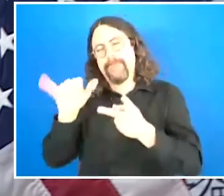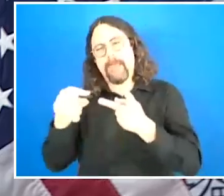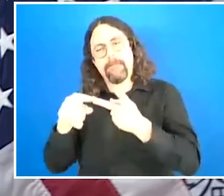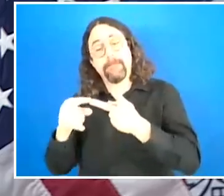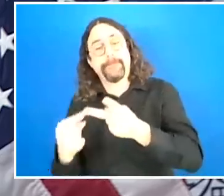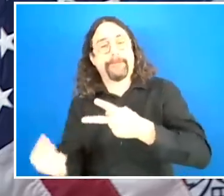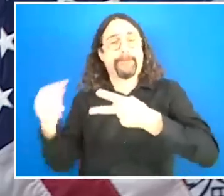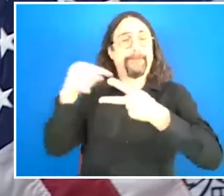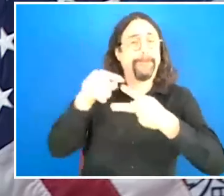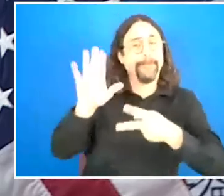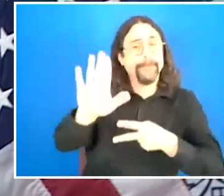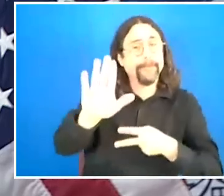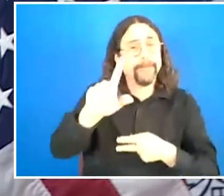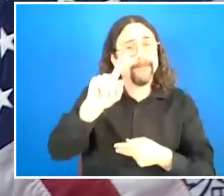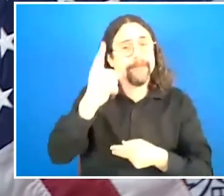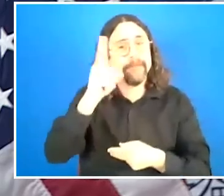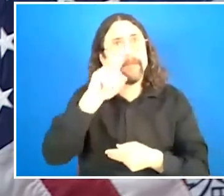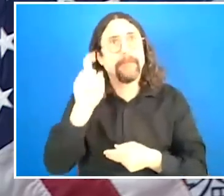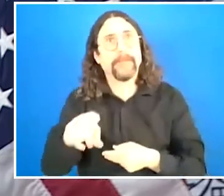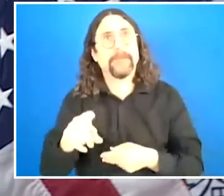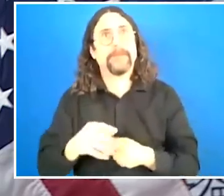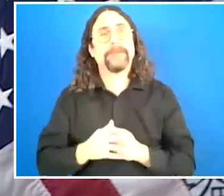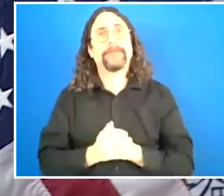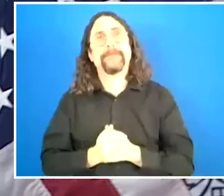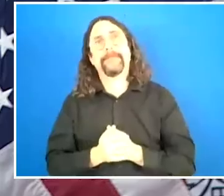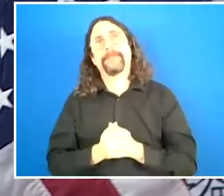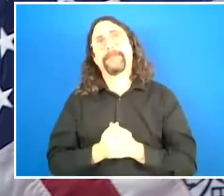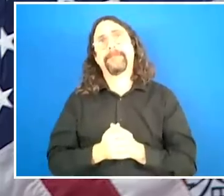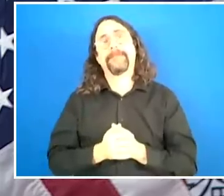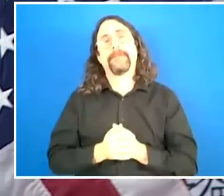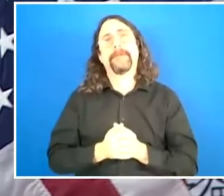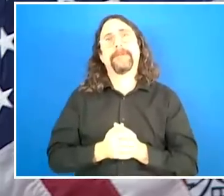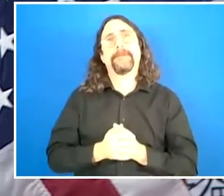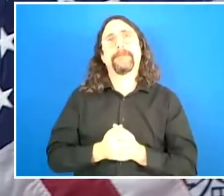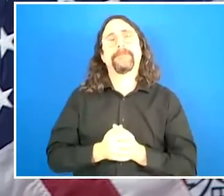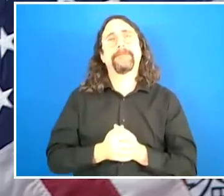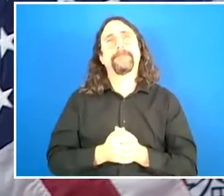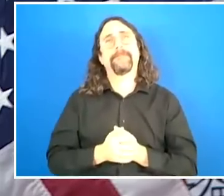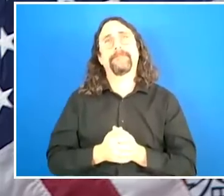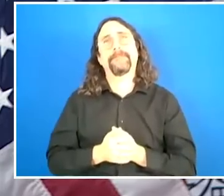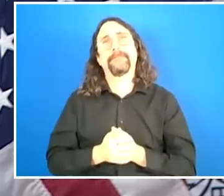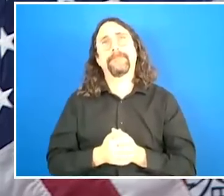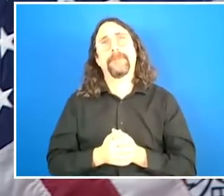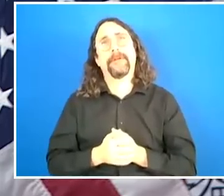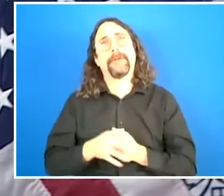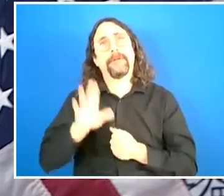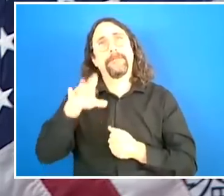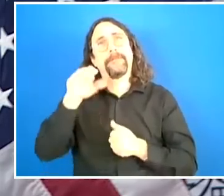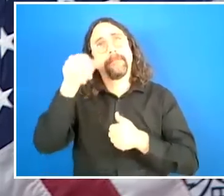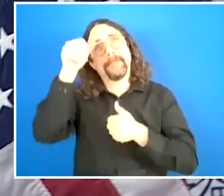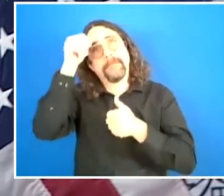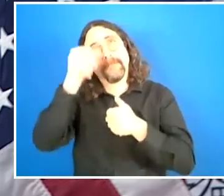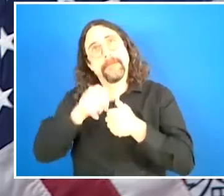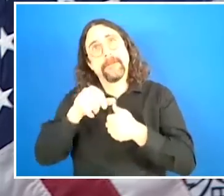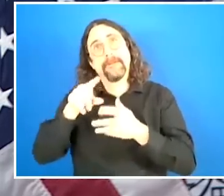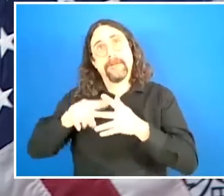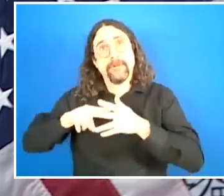POINT, YOU KNOW, I'LL PASS TO THE CHANCELLOR,BU T JUST SAY, REMEMBER THAT ETH WORDOK NEIN THE FIRST HALF OF THE